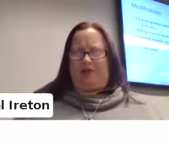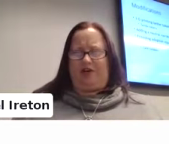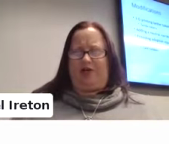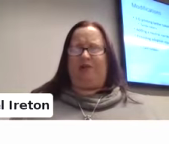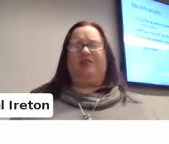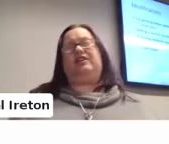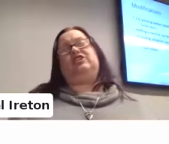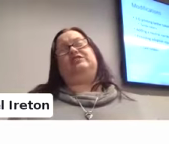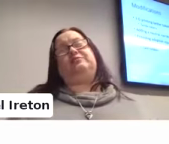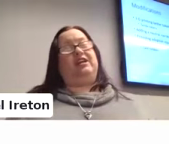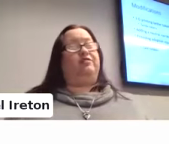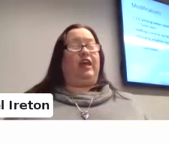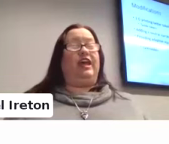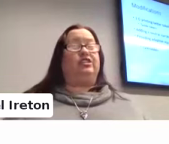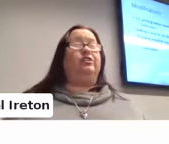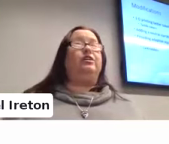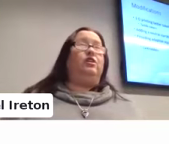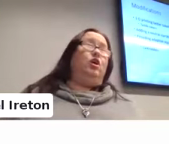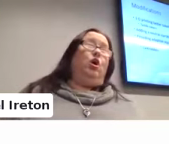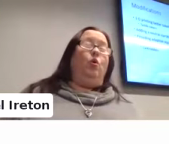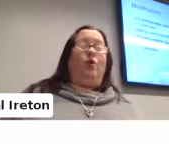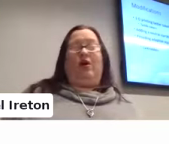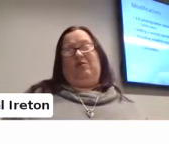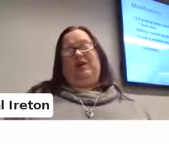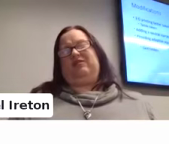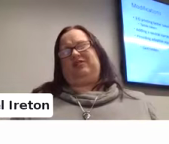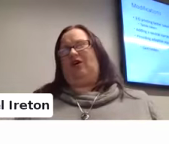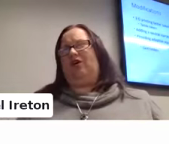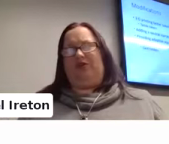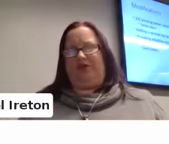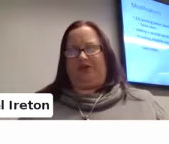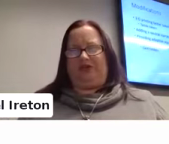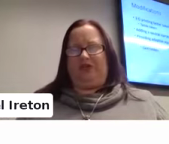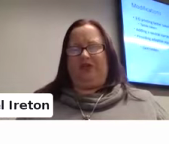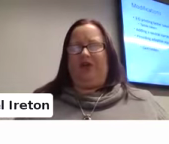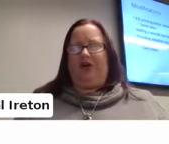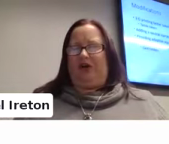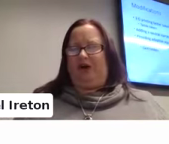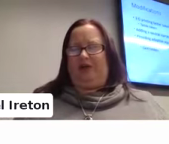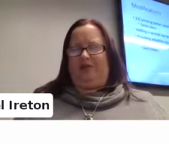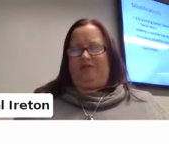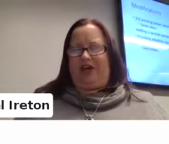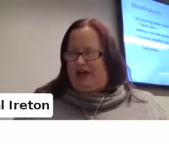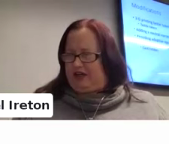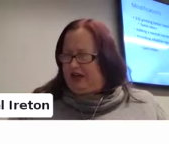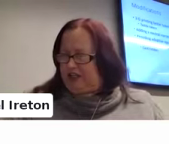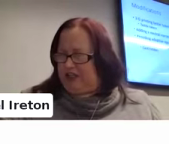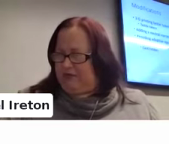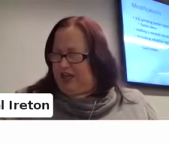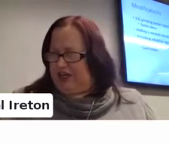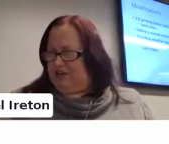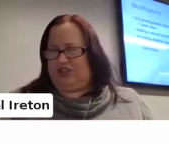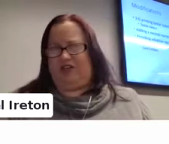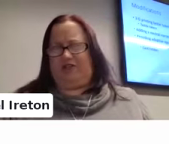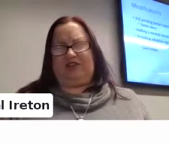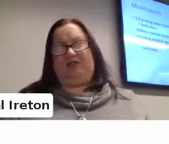And it opens up participation to many more people.